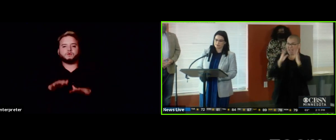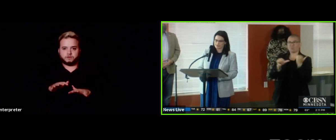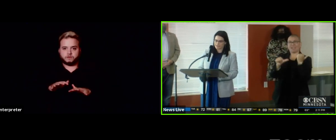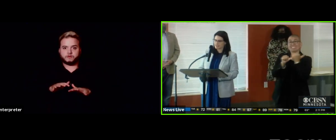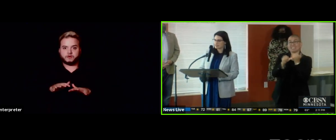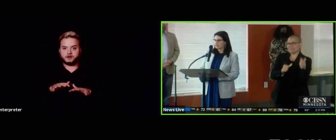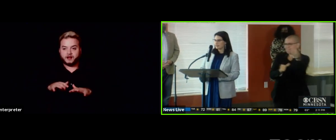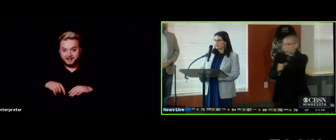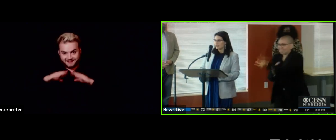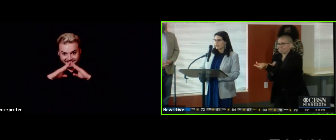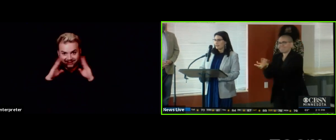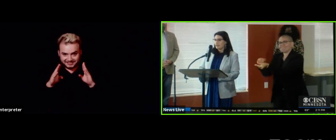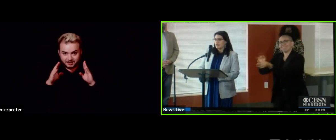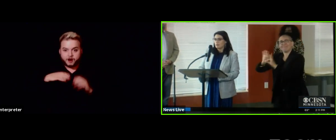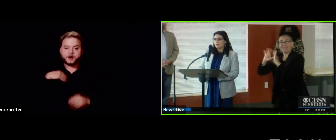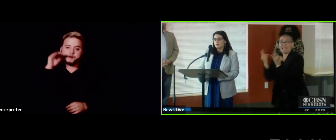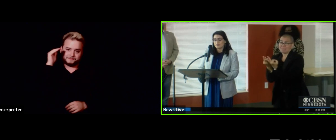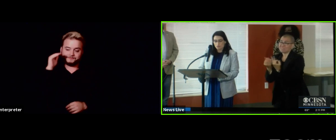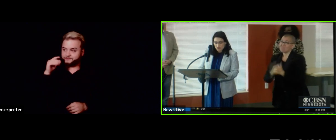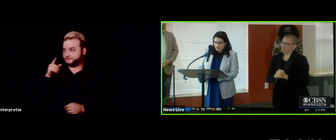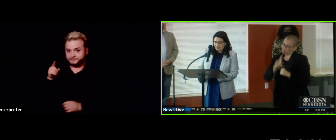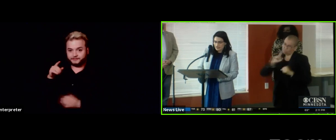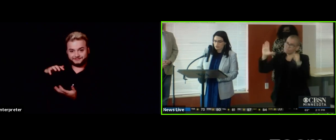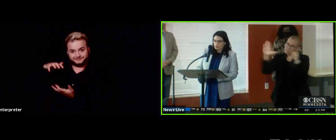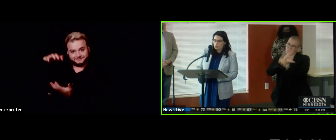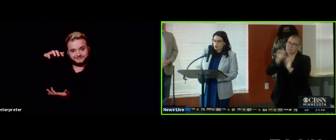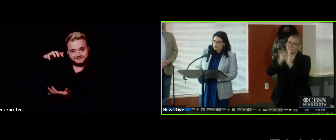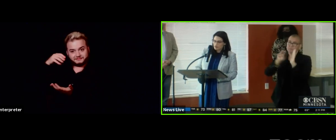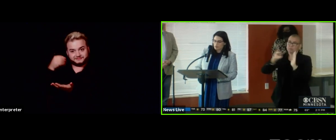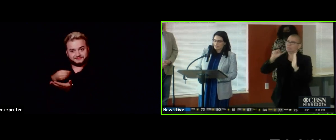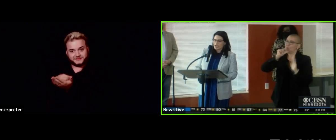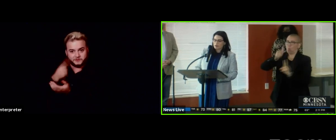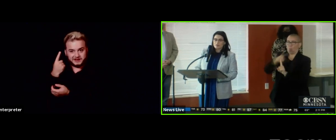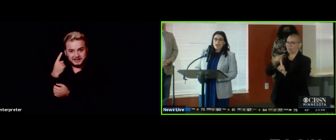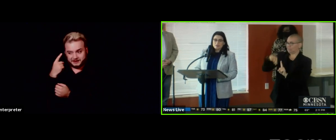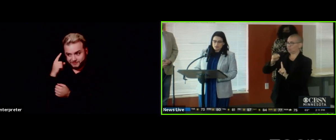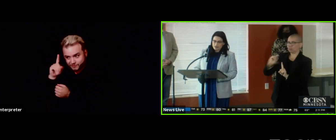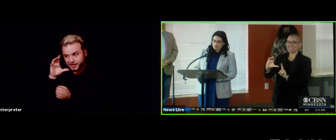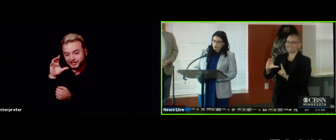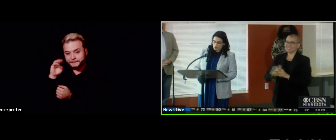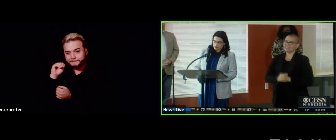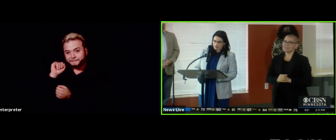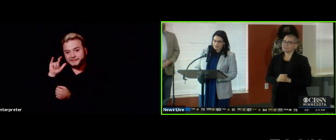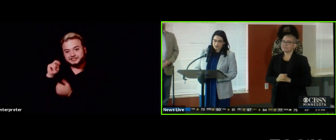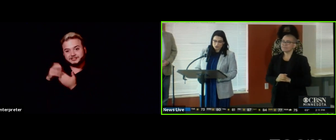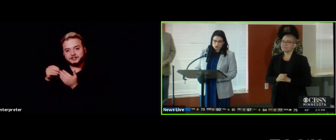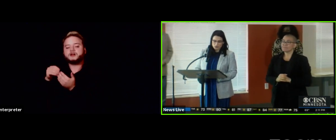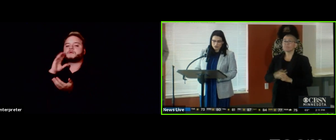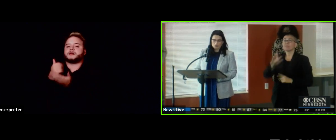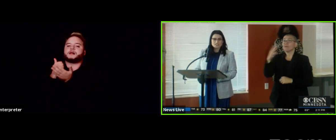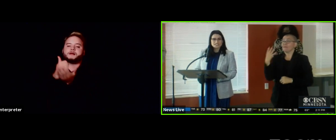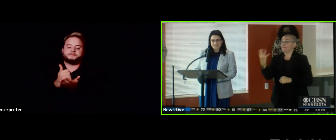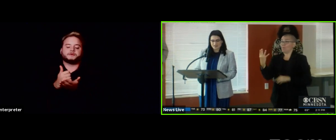the state. But unfortunately, only one family out of every four that is eligible receives